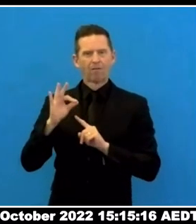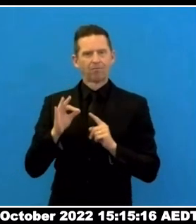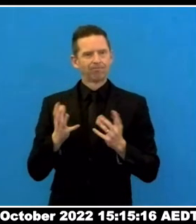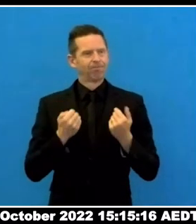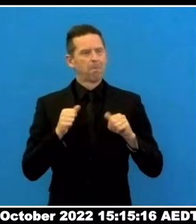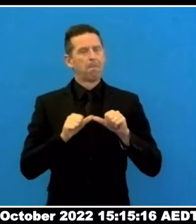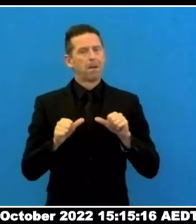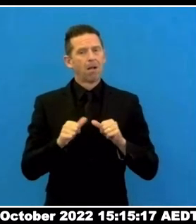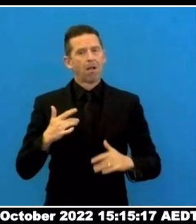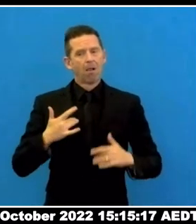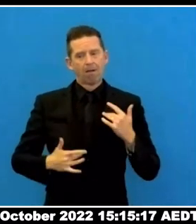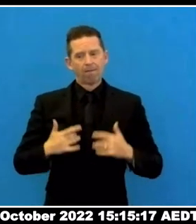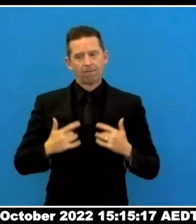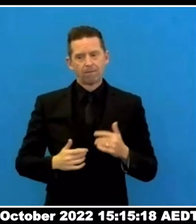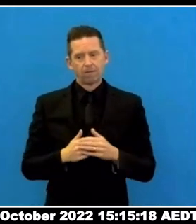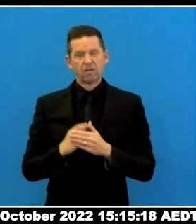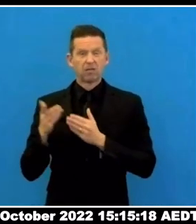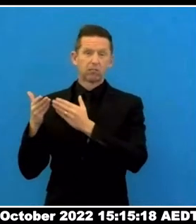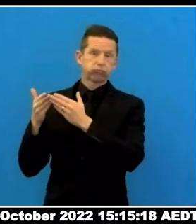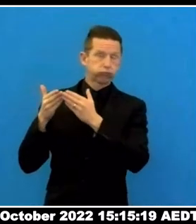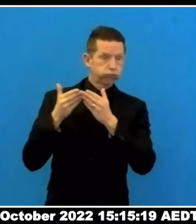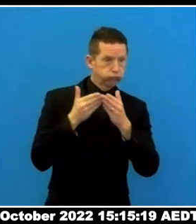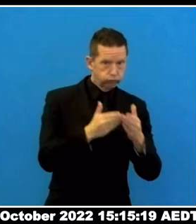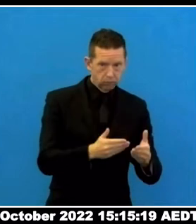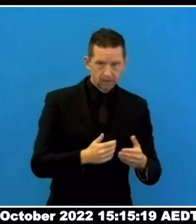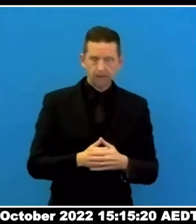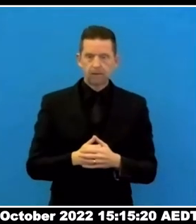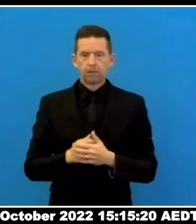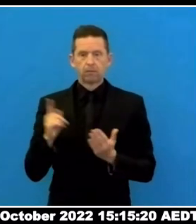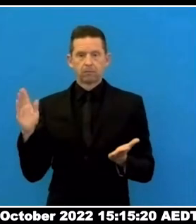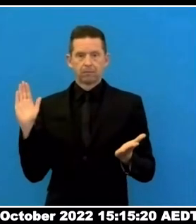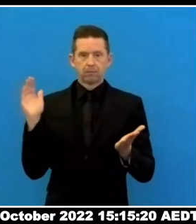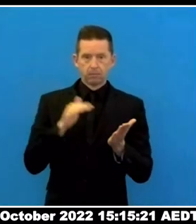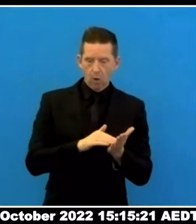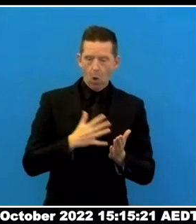and because of no support ending his life with drugs.